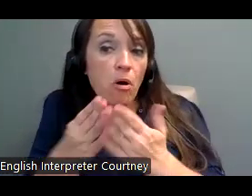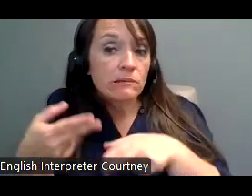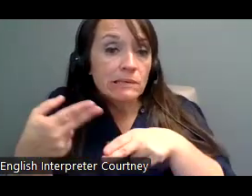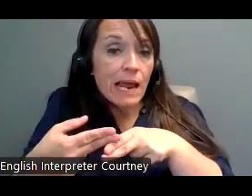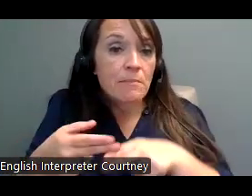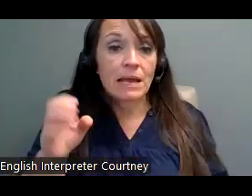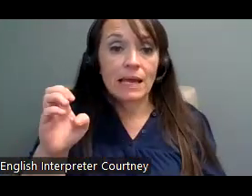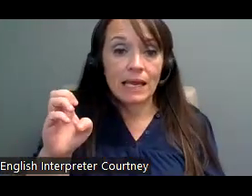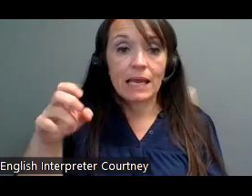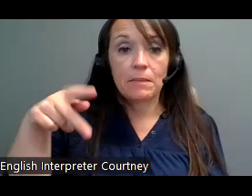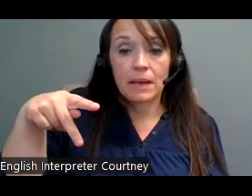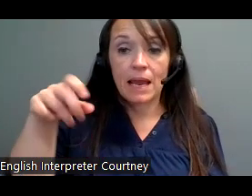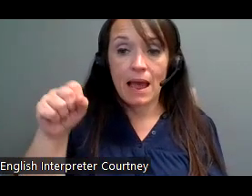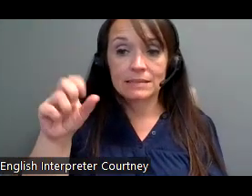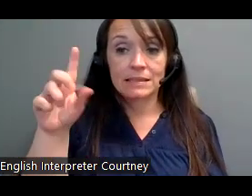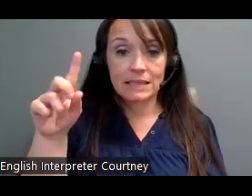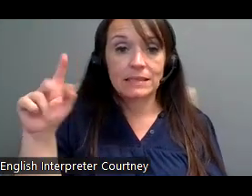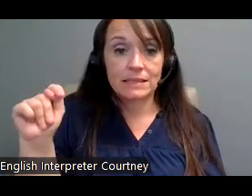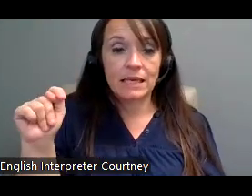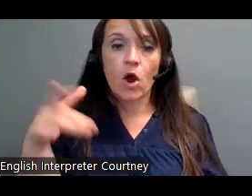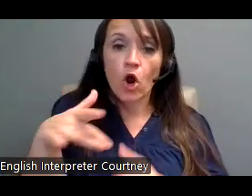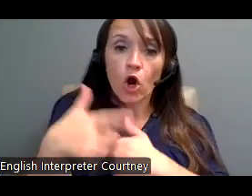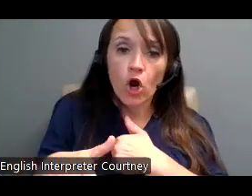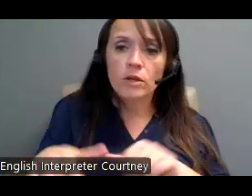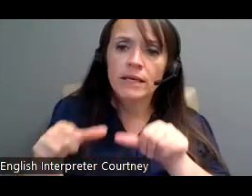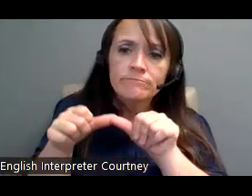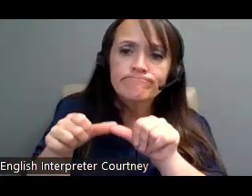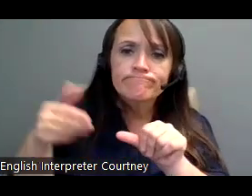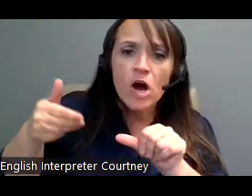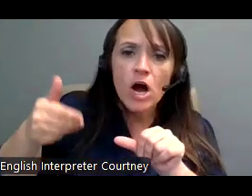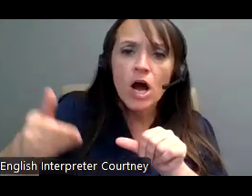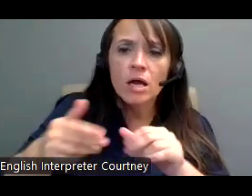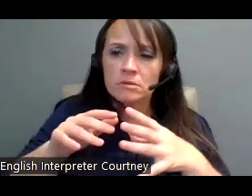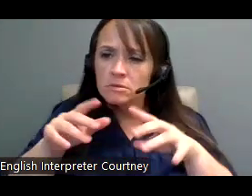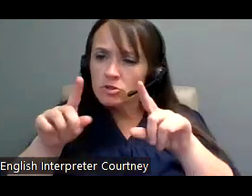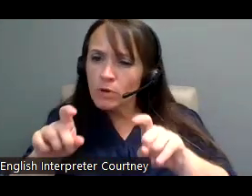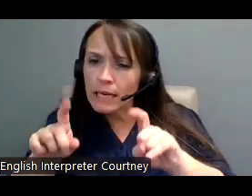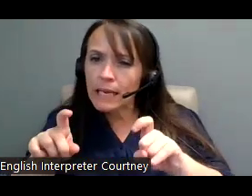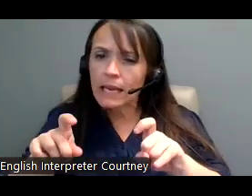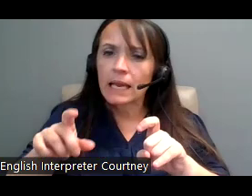this is something that is for eligible children, Medicaid eligible children which is defined as